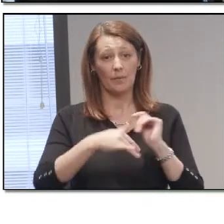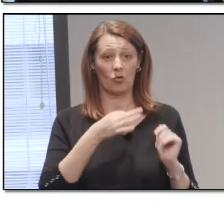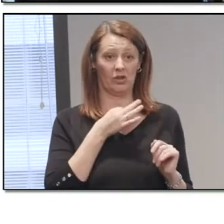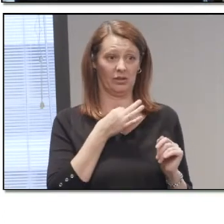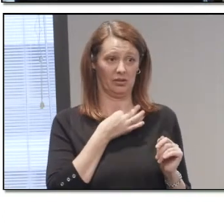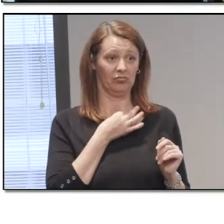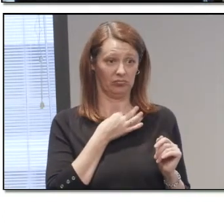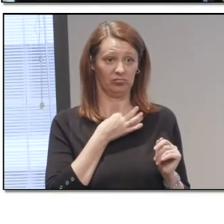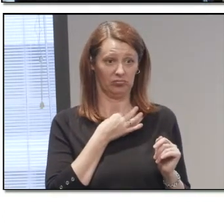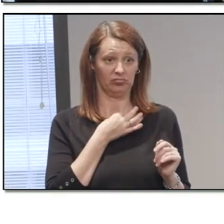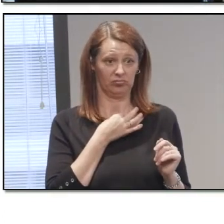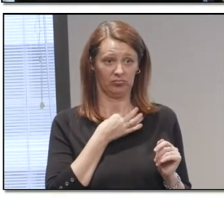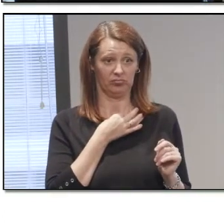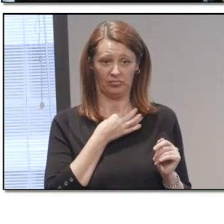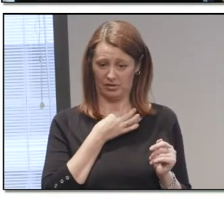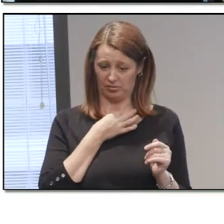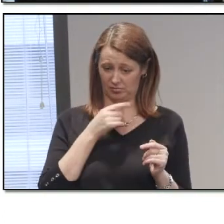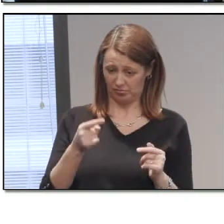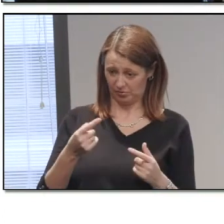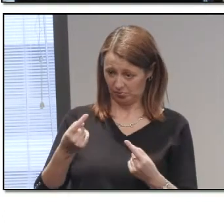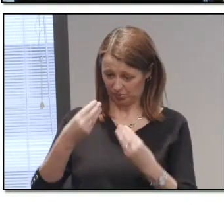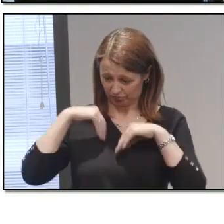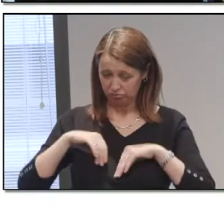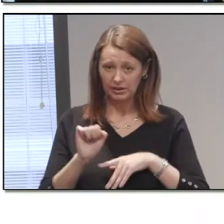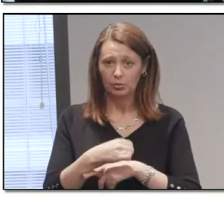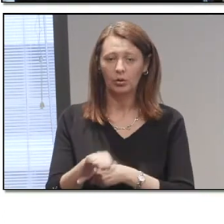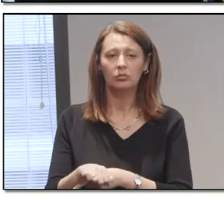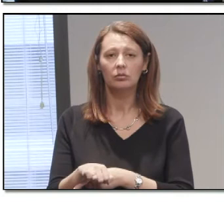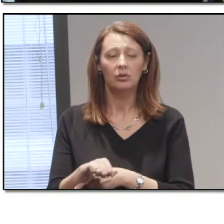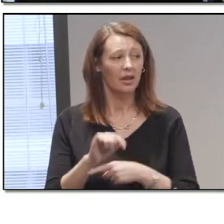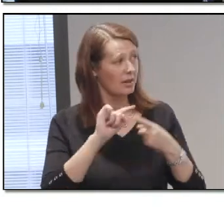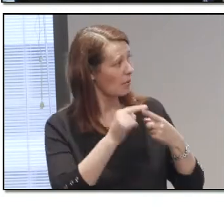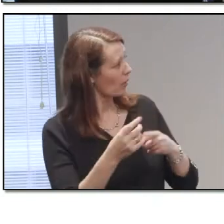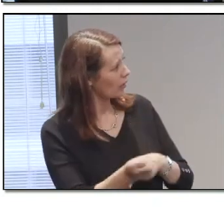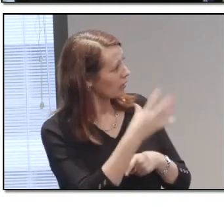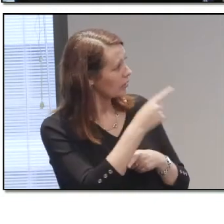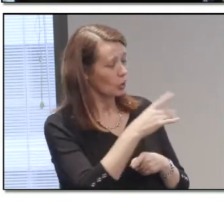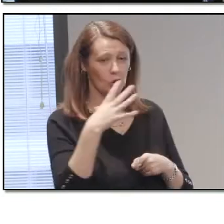the risk of whether you're exposed and the point of this slide is to say that you need an exposure